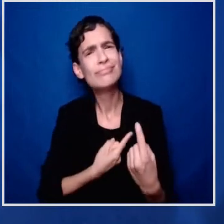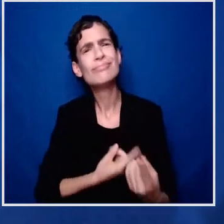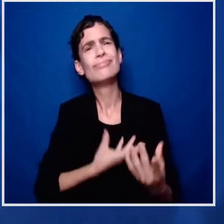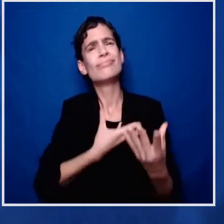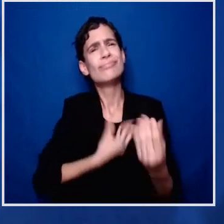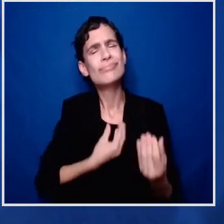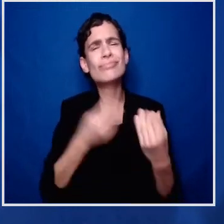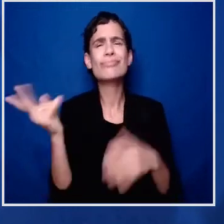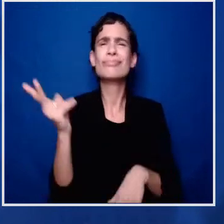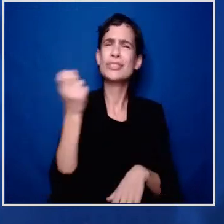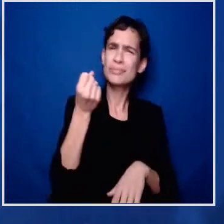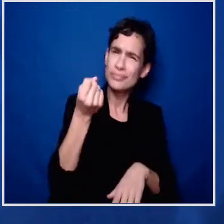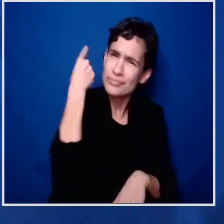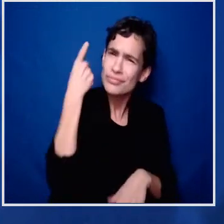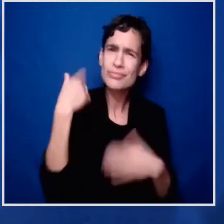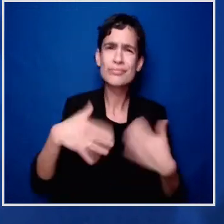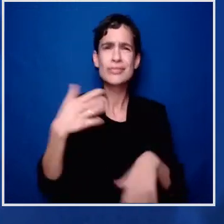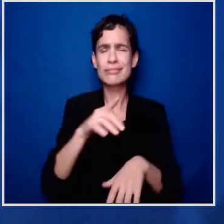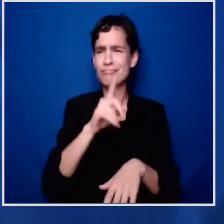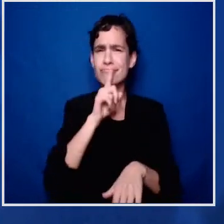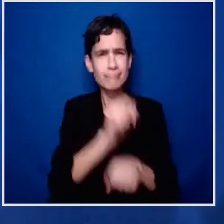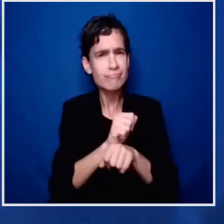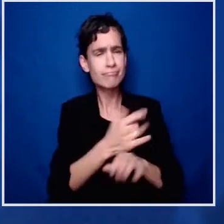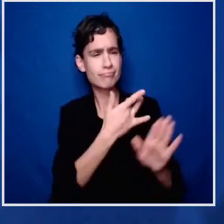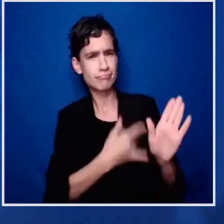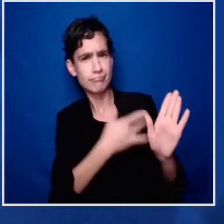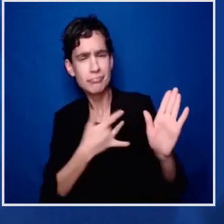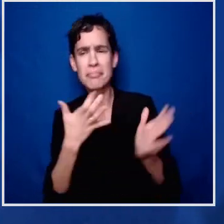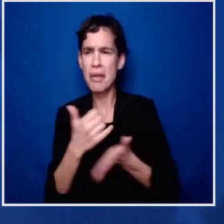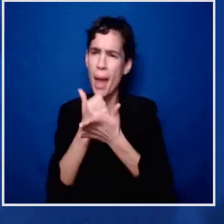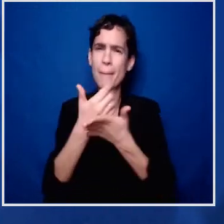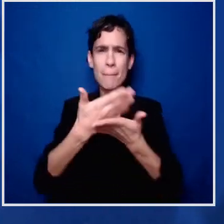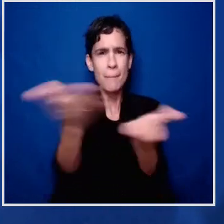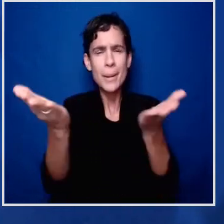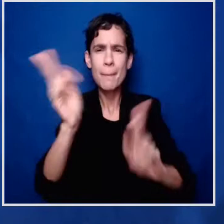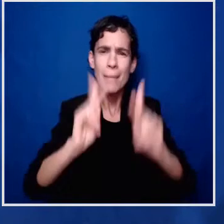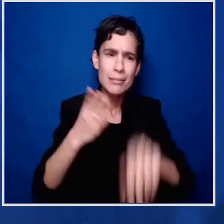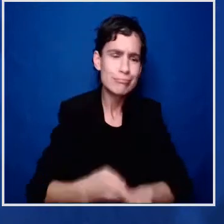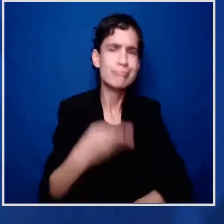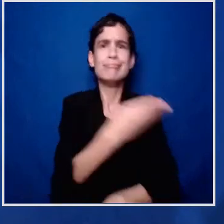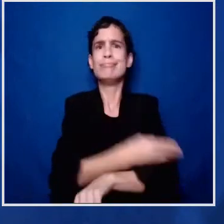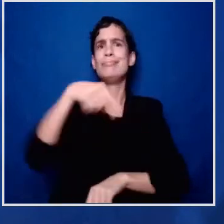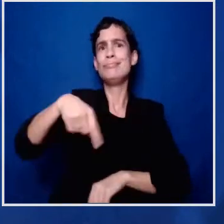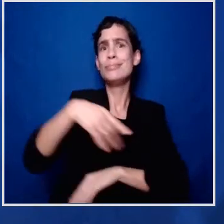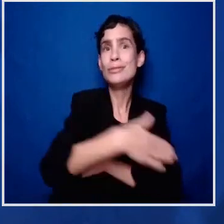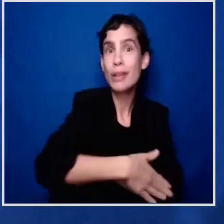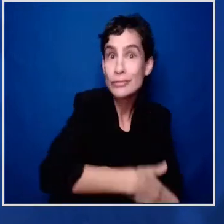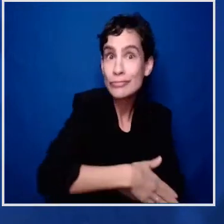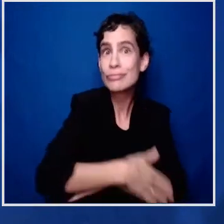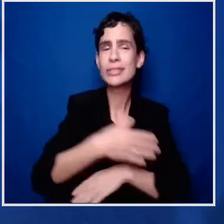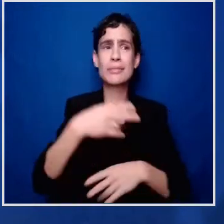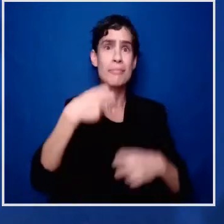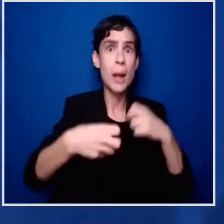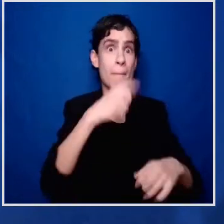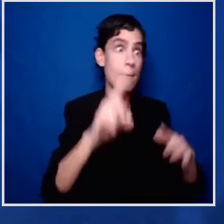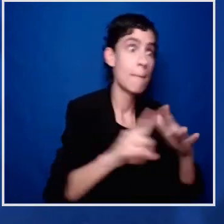EMPATHETIC, COMPASSIONATE LEADERS WHO ARE COMMITTED TO UNDOING THE DAMAGE BY THE PANDEMIC. AND MAKING SURE WE UNIFY OUR